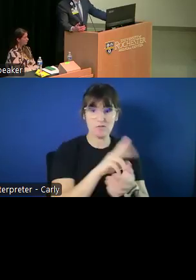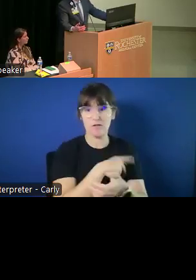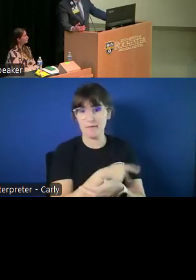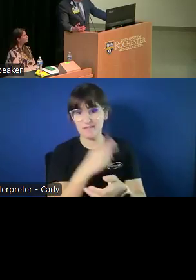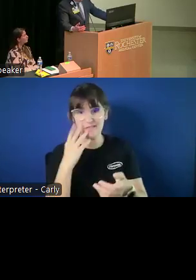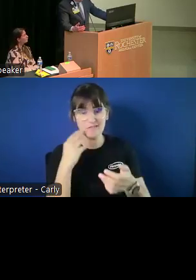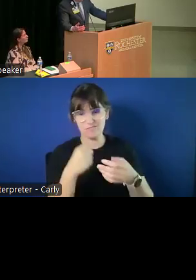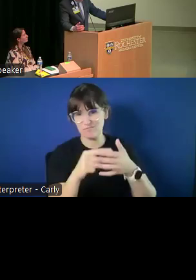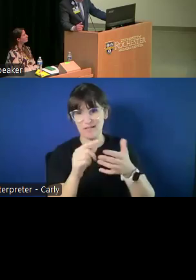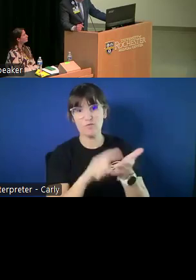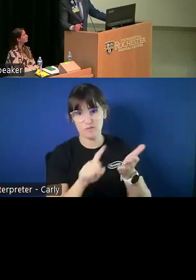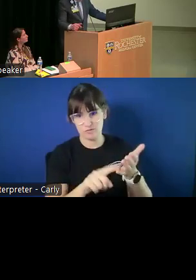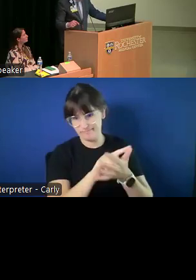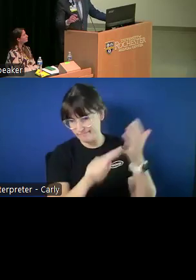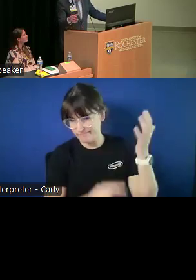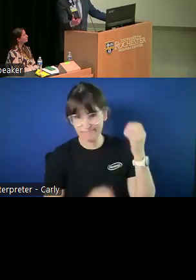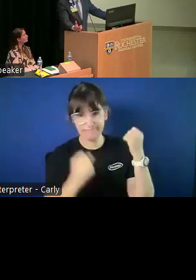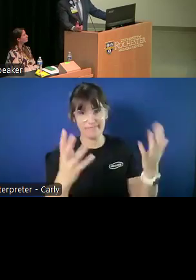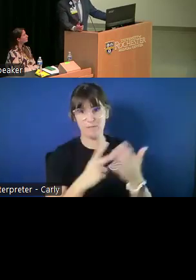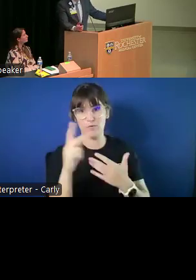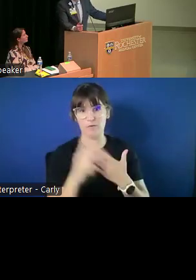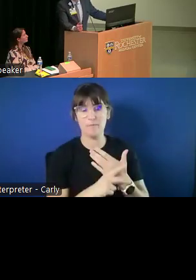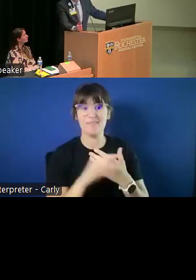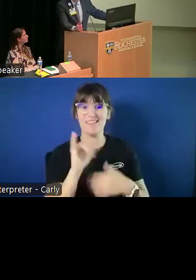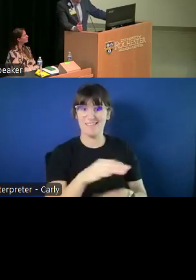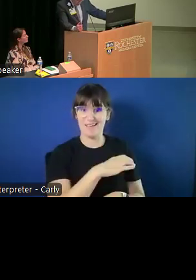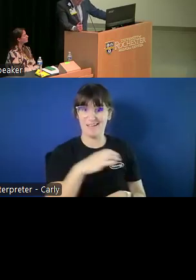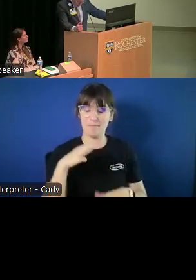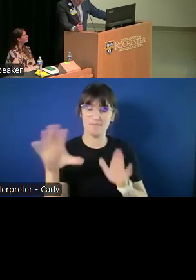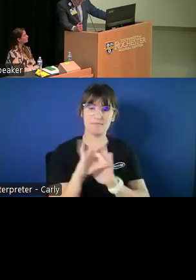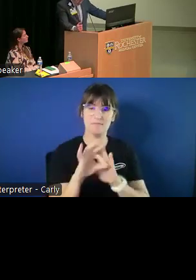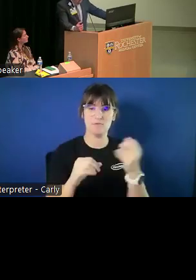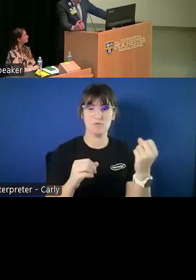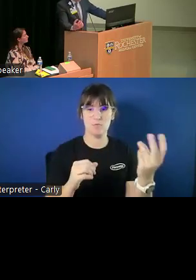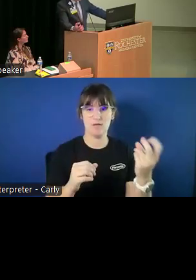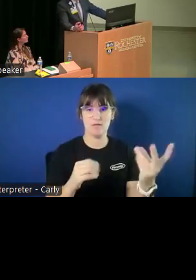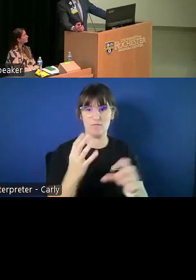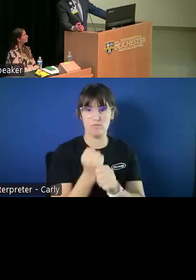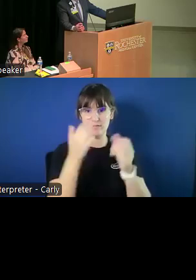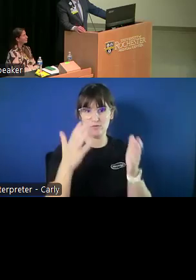and research and that committee selected 12 project winners three of whom are from the